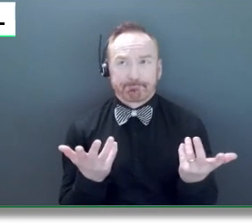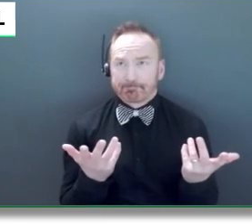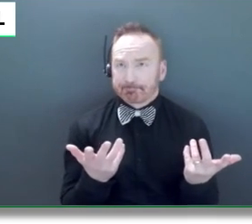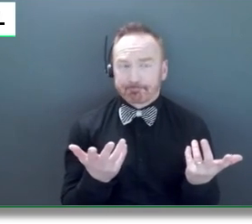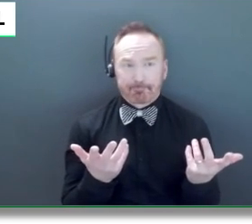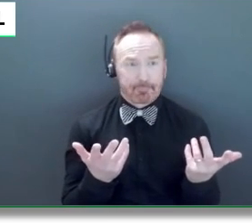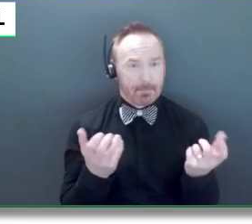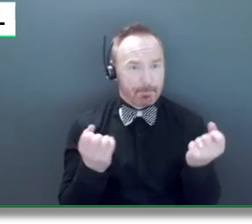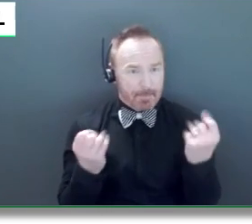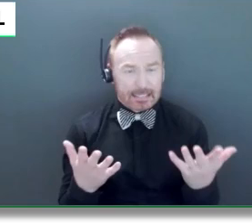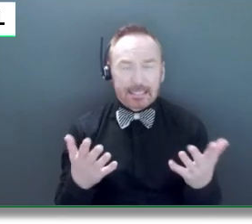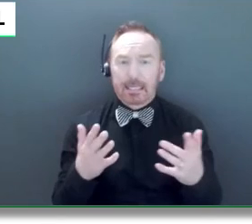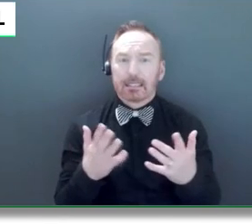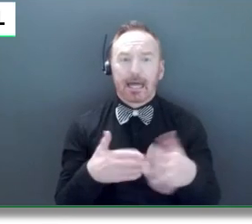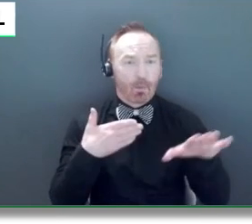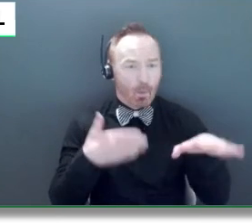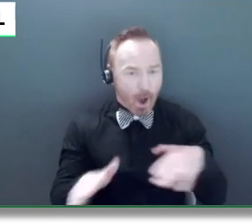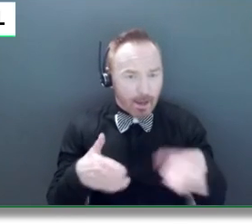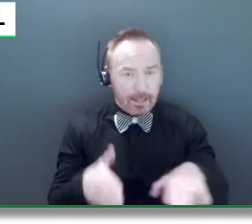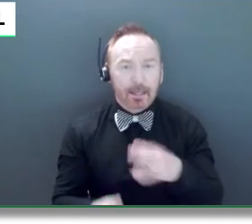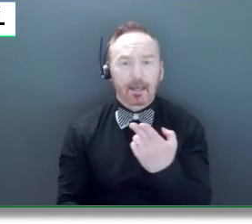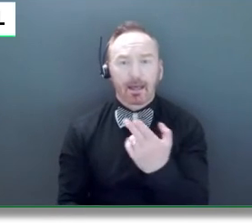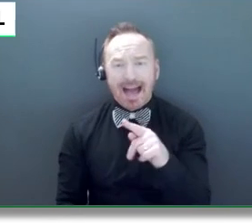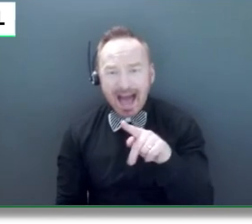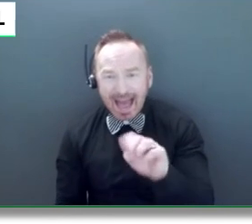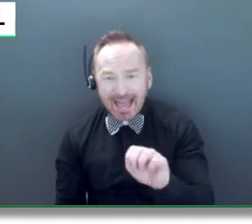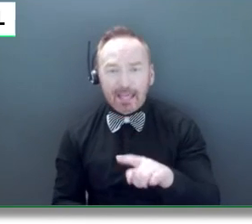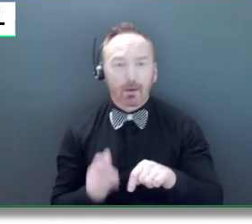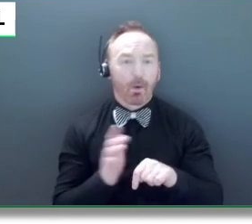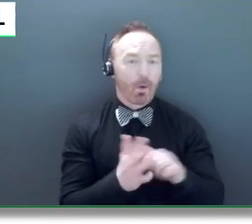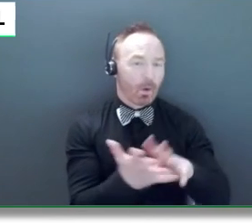there. Um I will also add that we